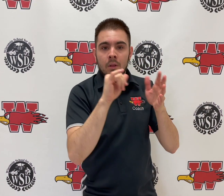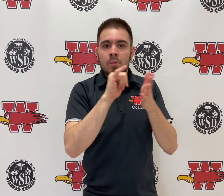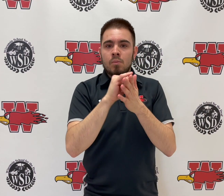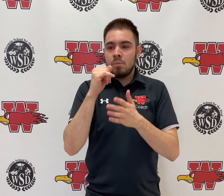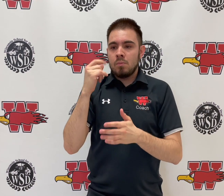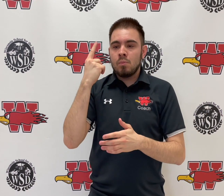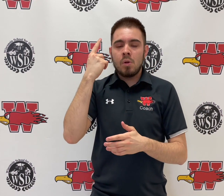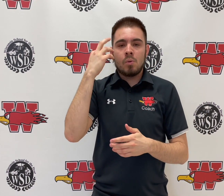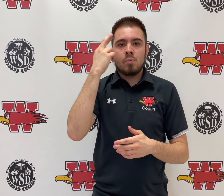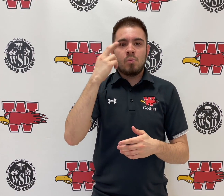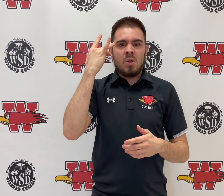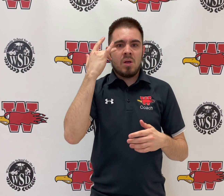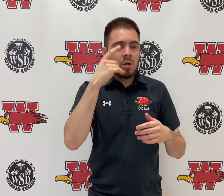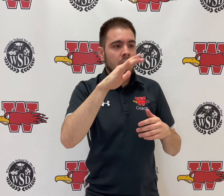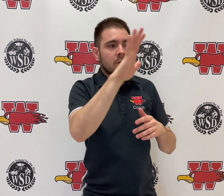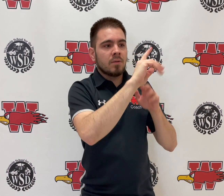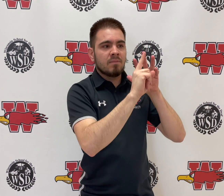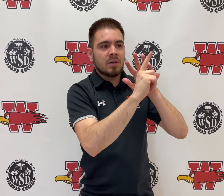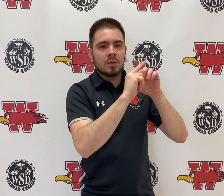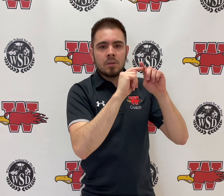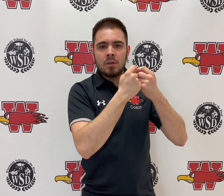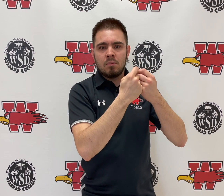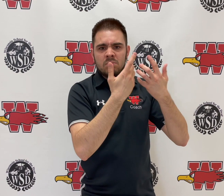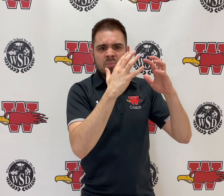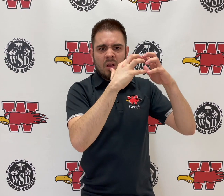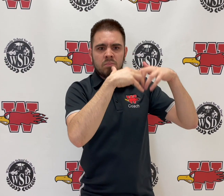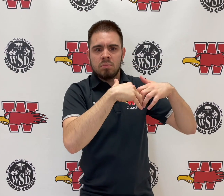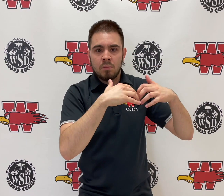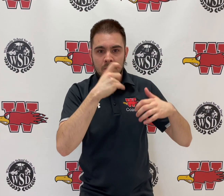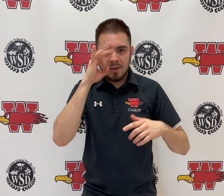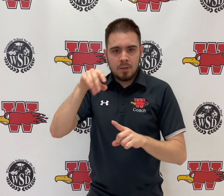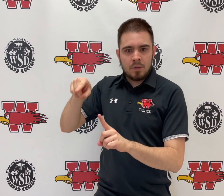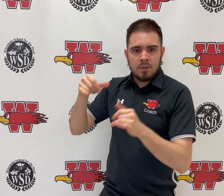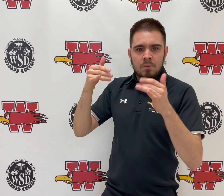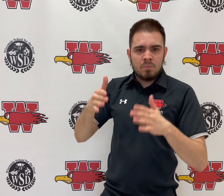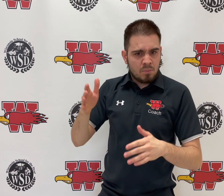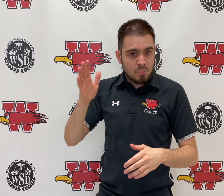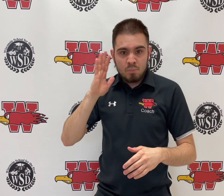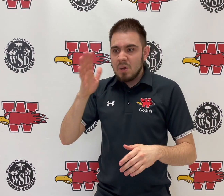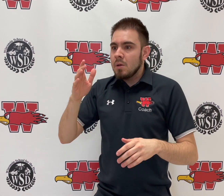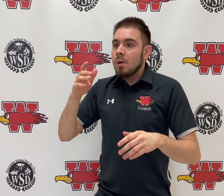the fast breaks. And when that happens to the team, they break down because of this player.